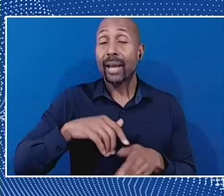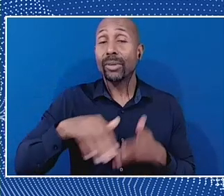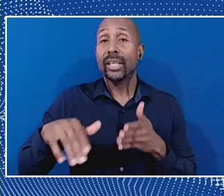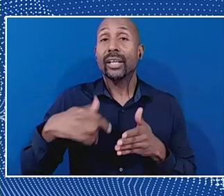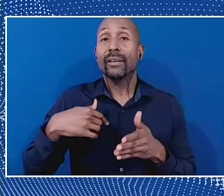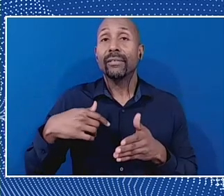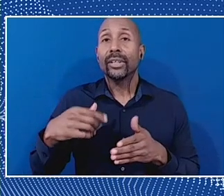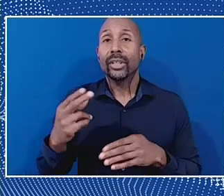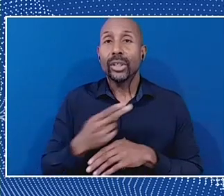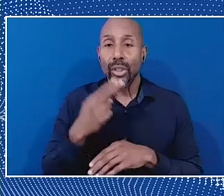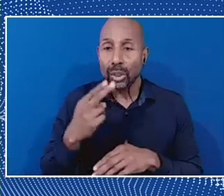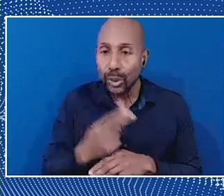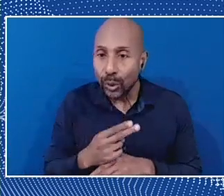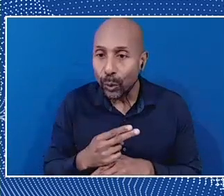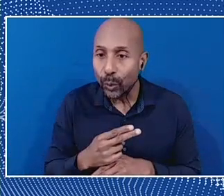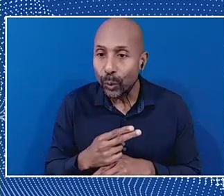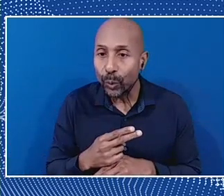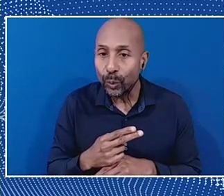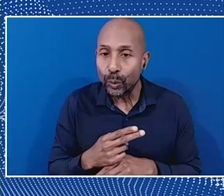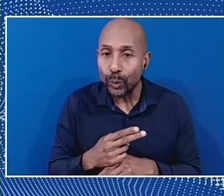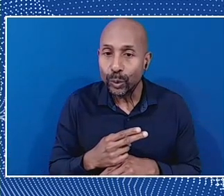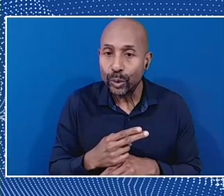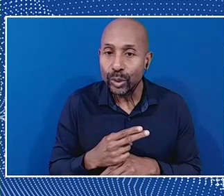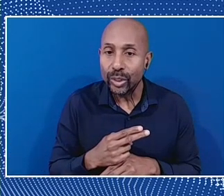include as many distressed borrowers as possible.